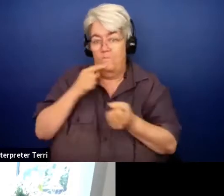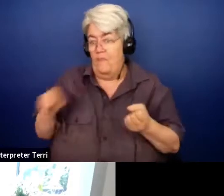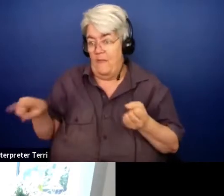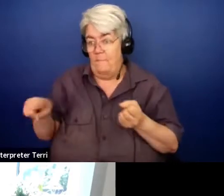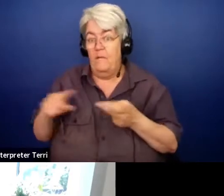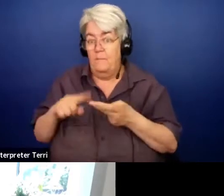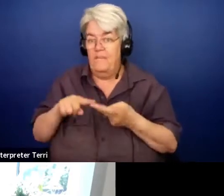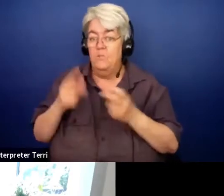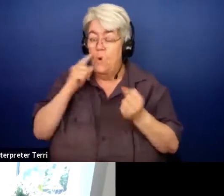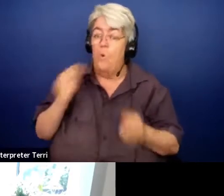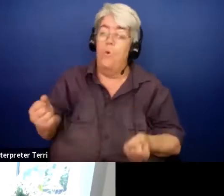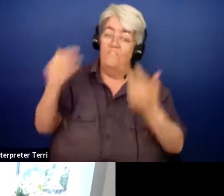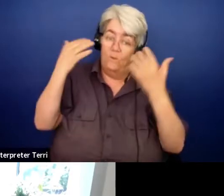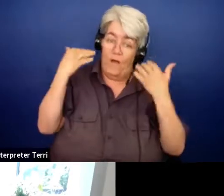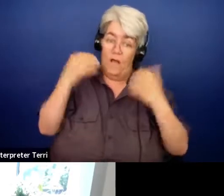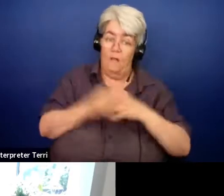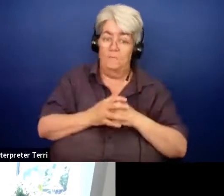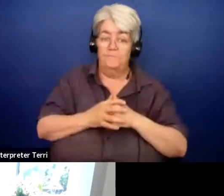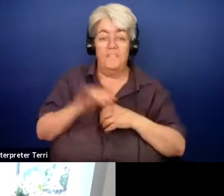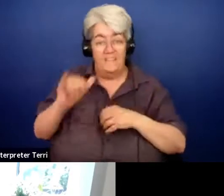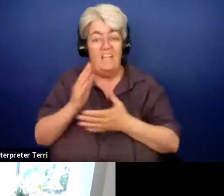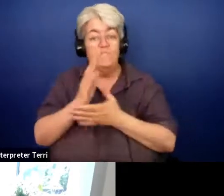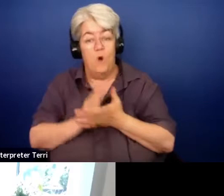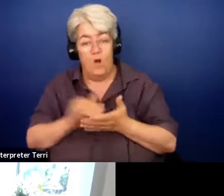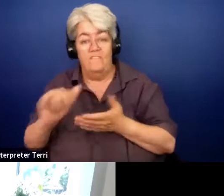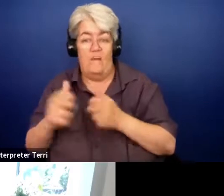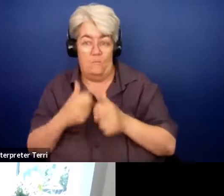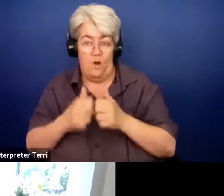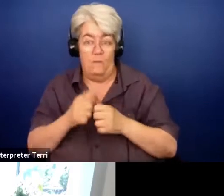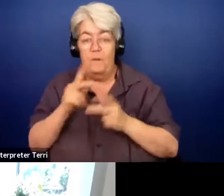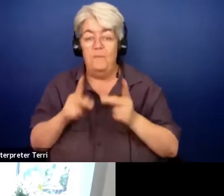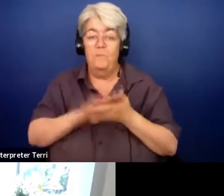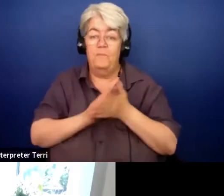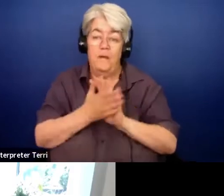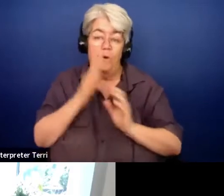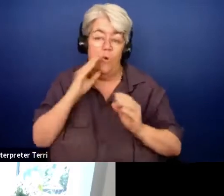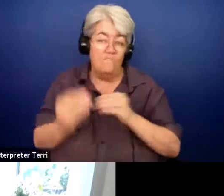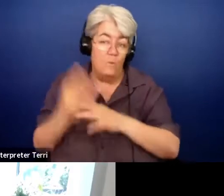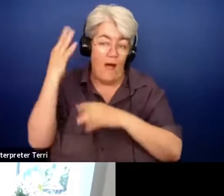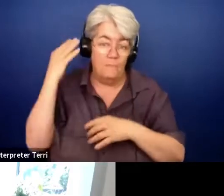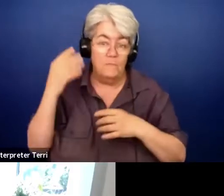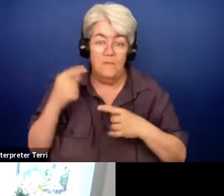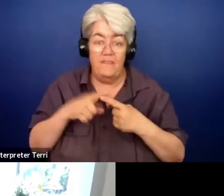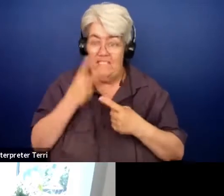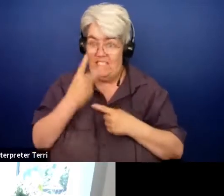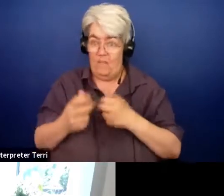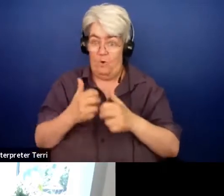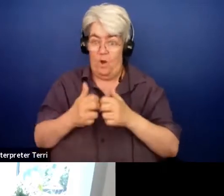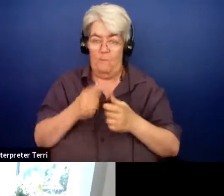that's part of the problem. People get overwhelmed, because they see the problem. They don't know what to do with